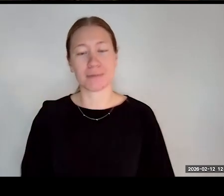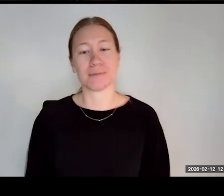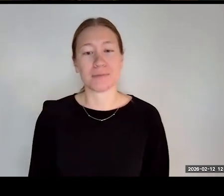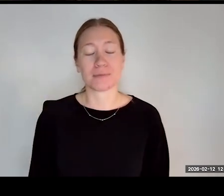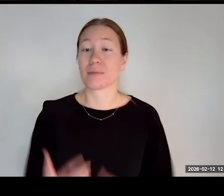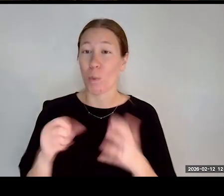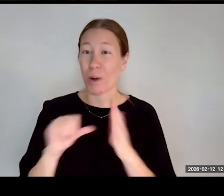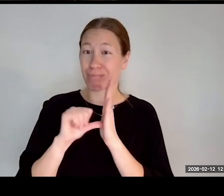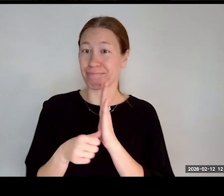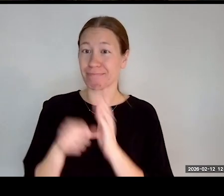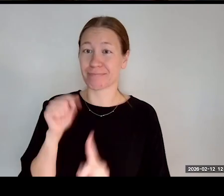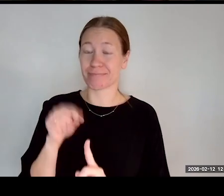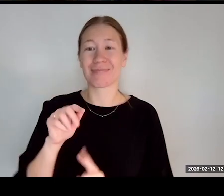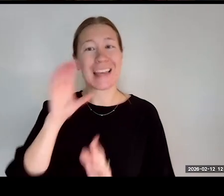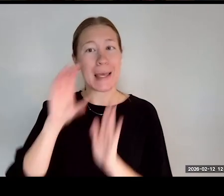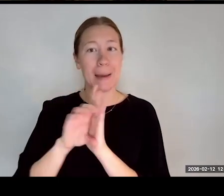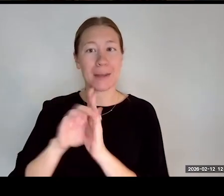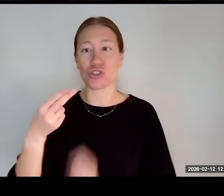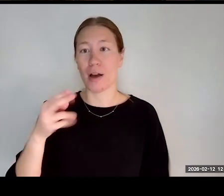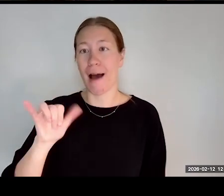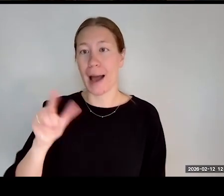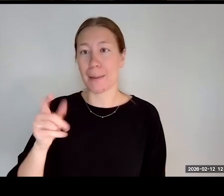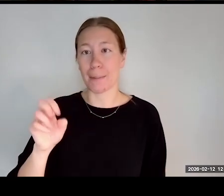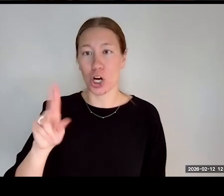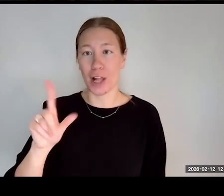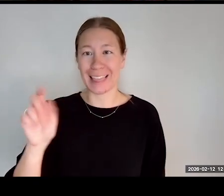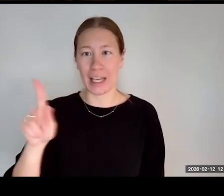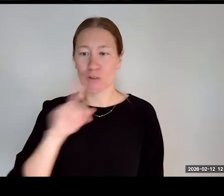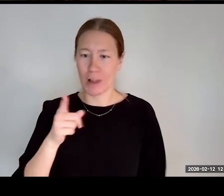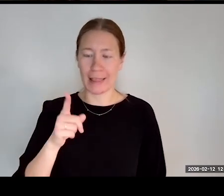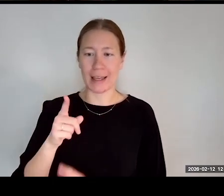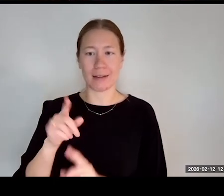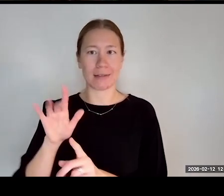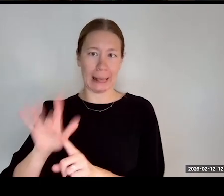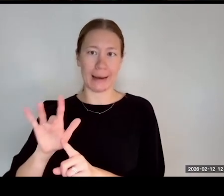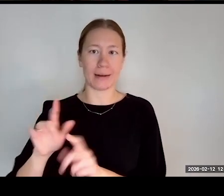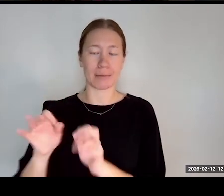that image hyperlinks, which are basically stylized buttons, something that you click on, it's technically a picture,